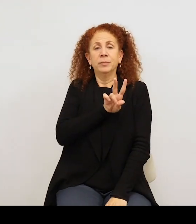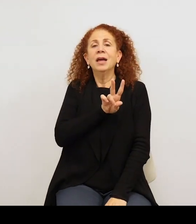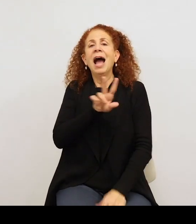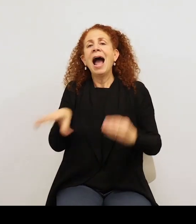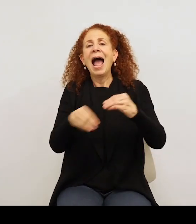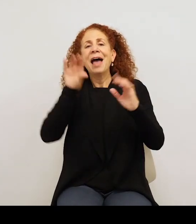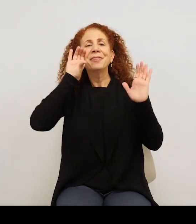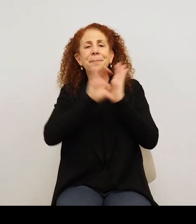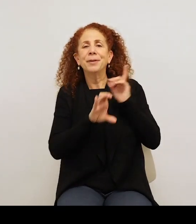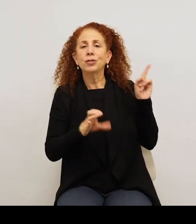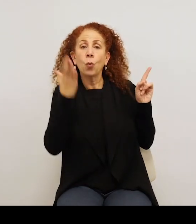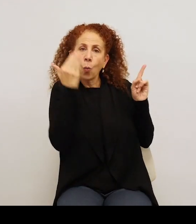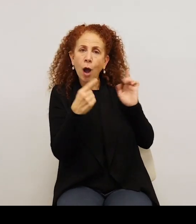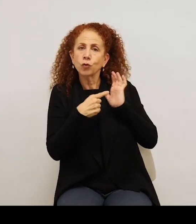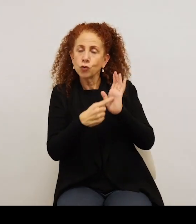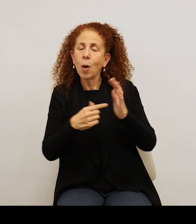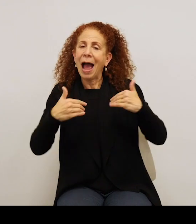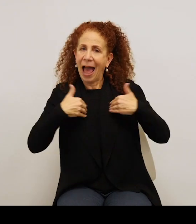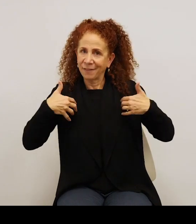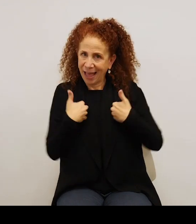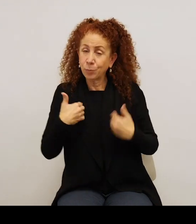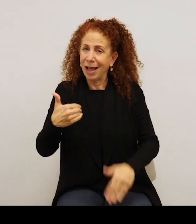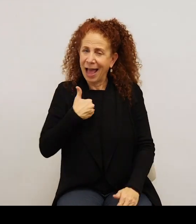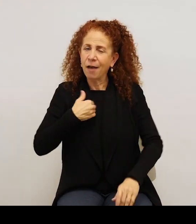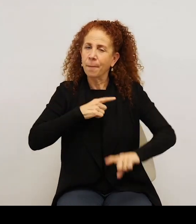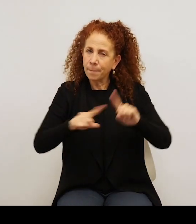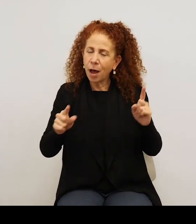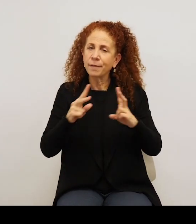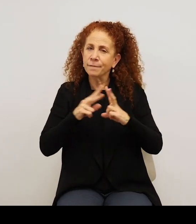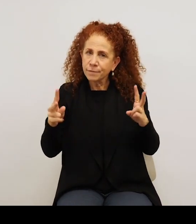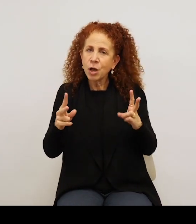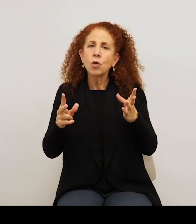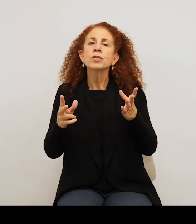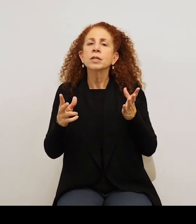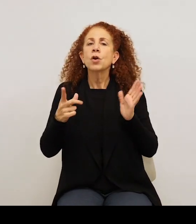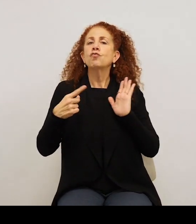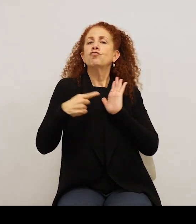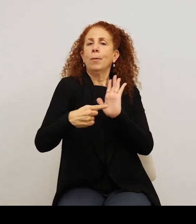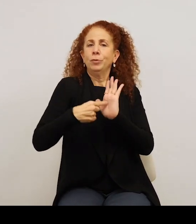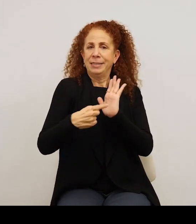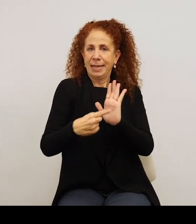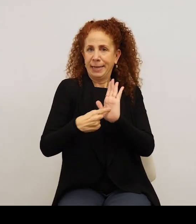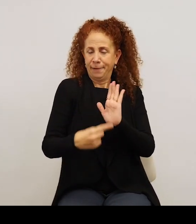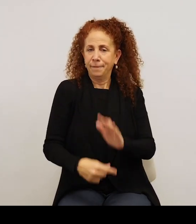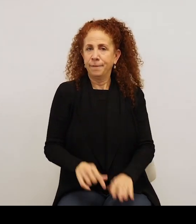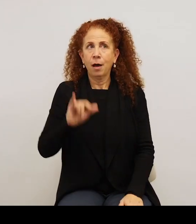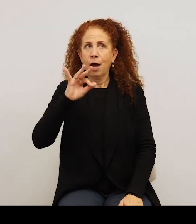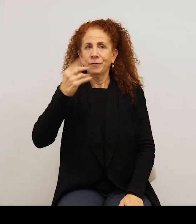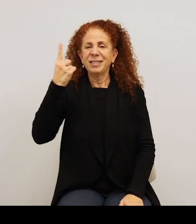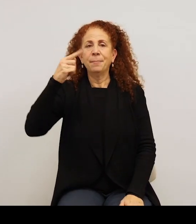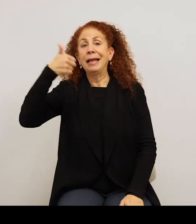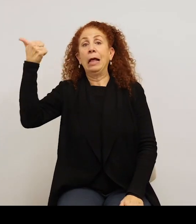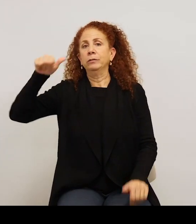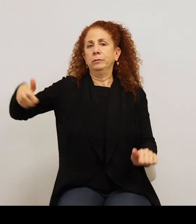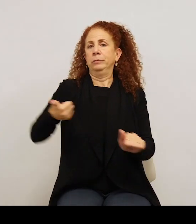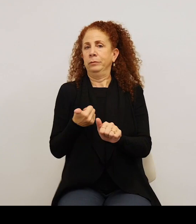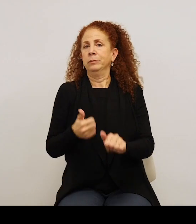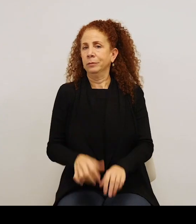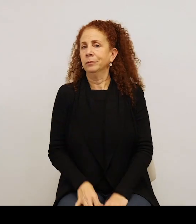to show, yes, they are animals, but they are very much representative of something else. Right?